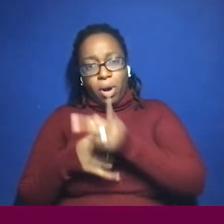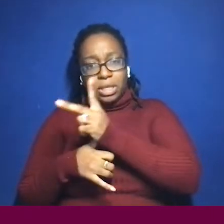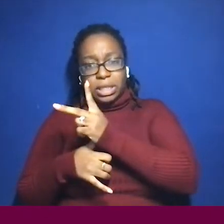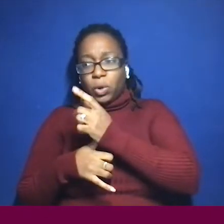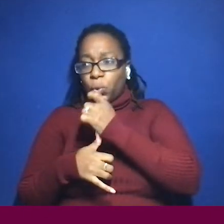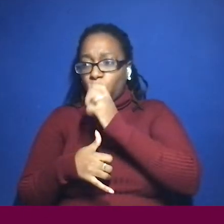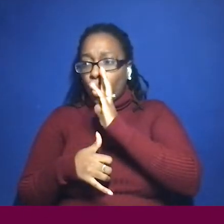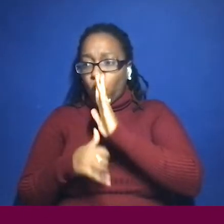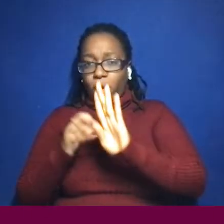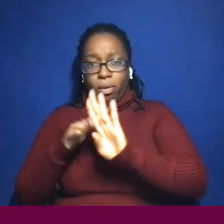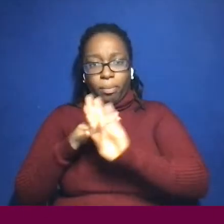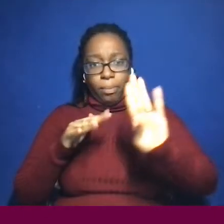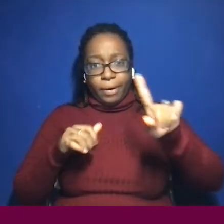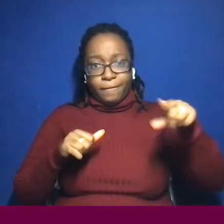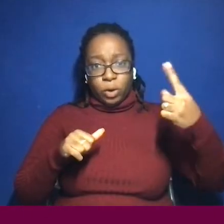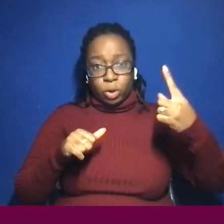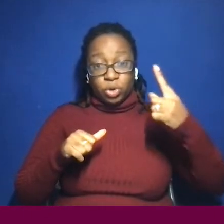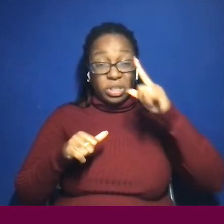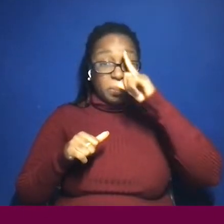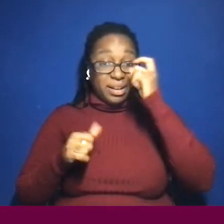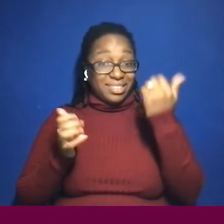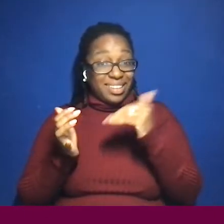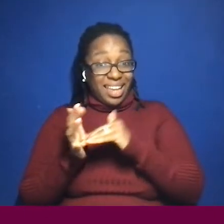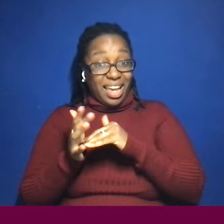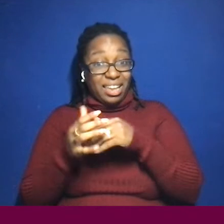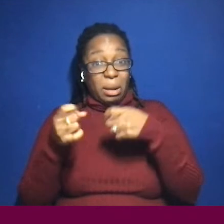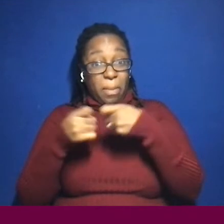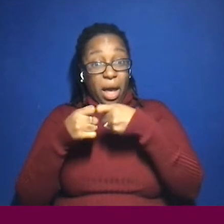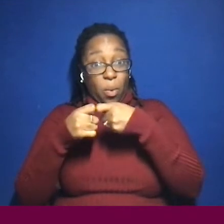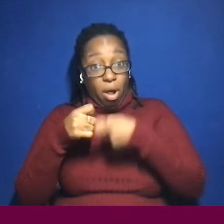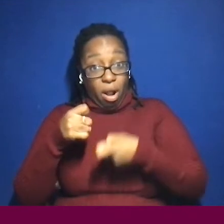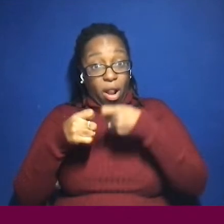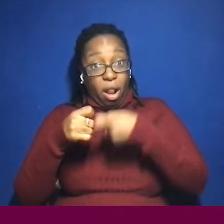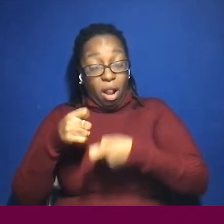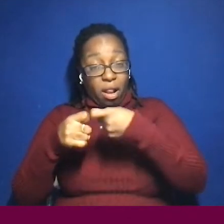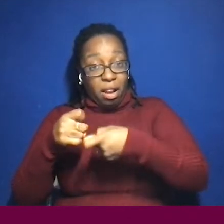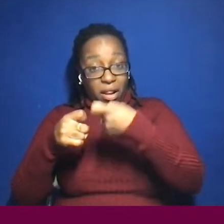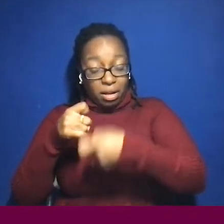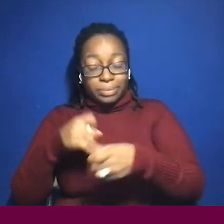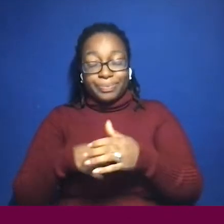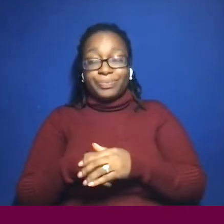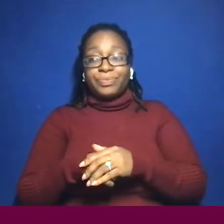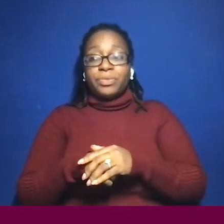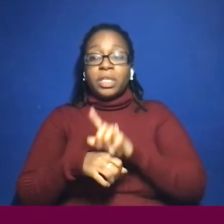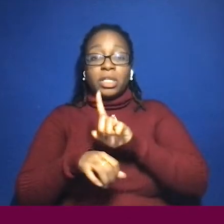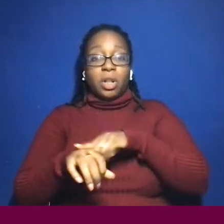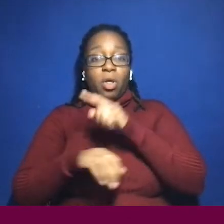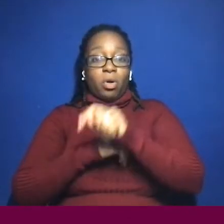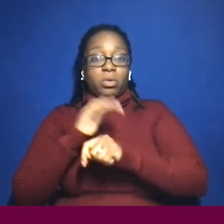first as the power was threatening to go out, the long-term acute care hospital patients